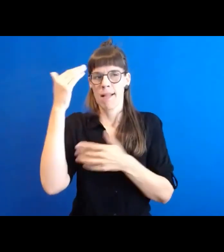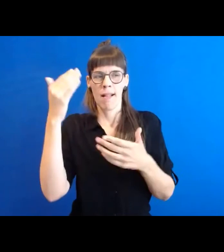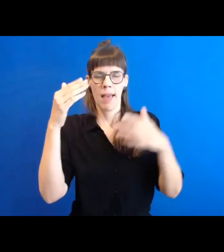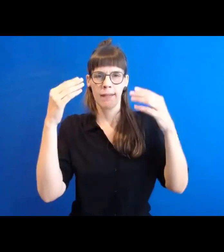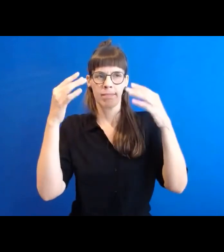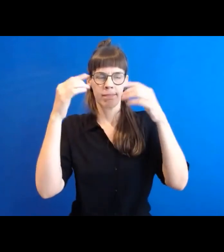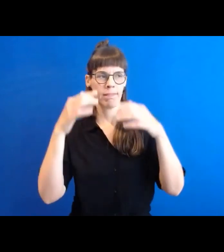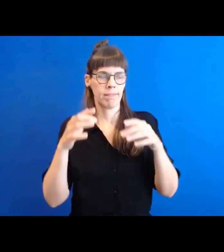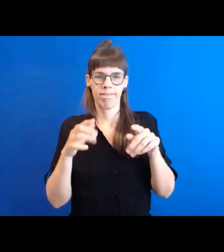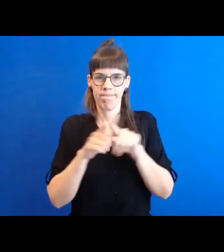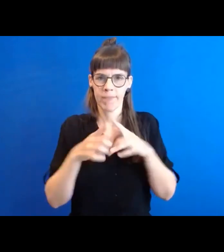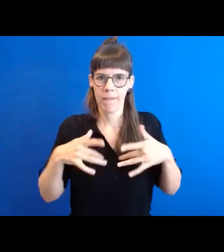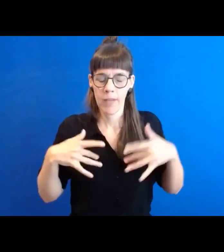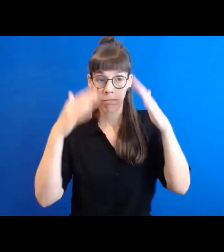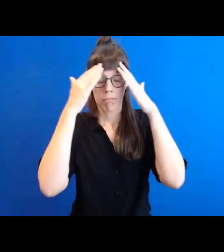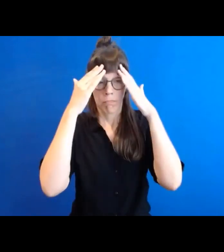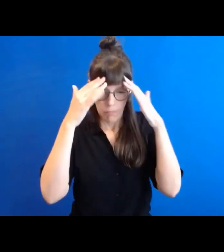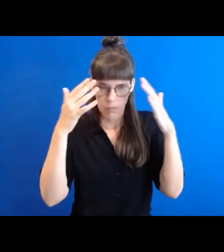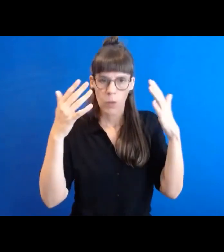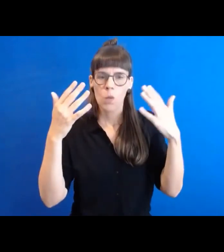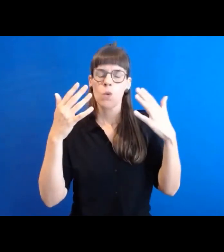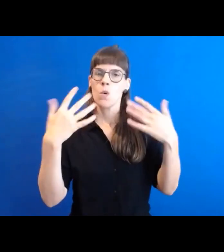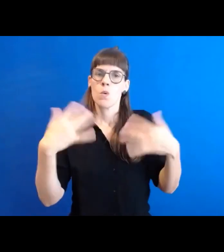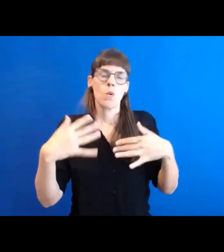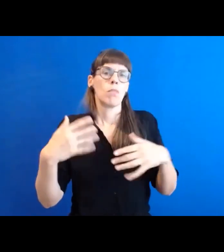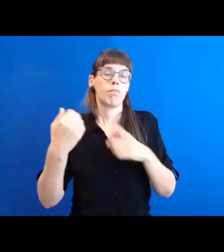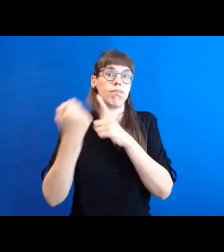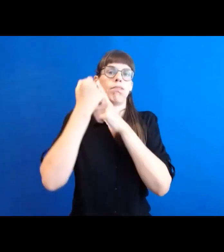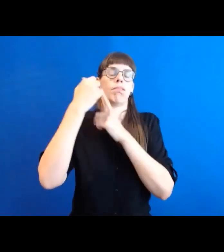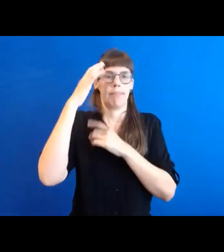persons with disabilities. It has to do with their mental health also